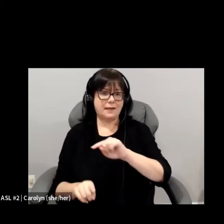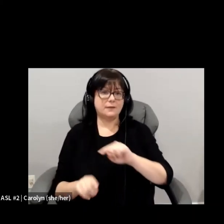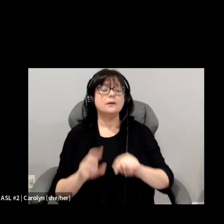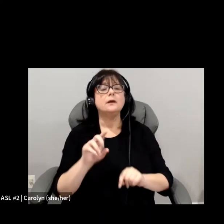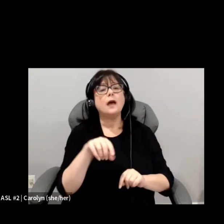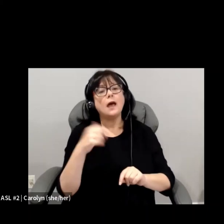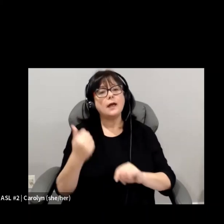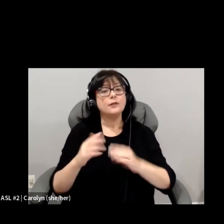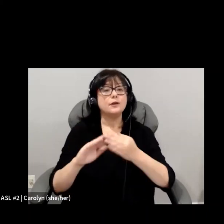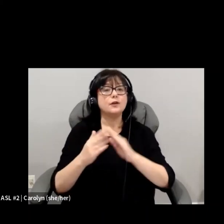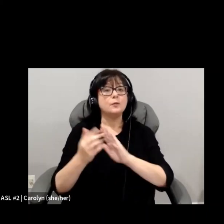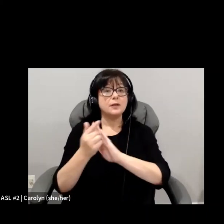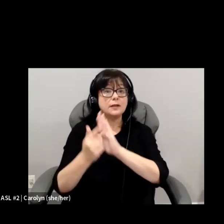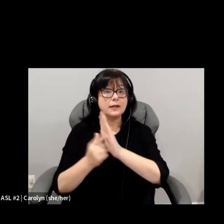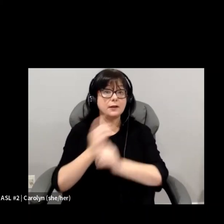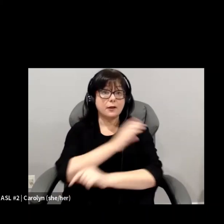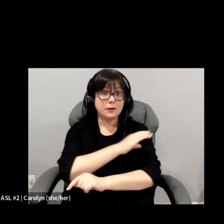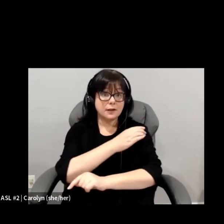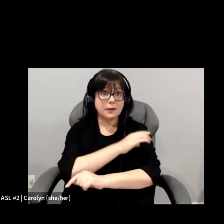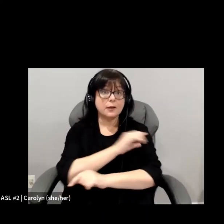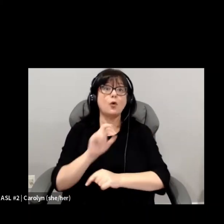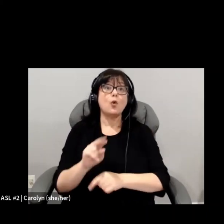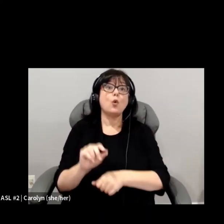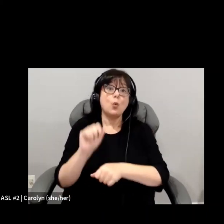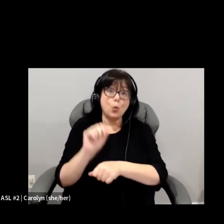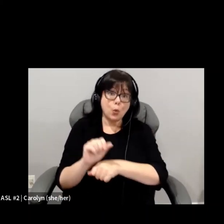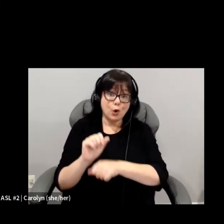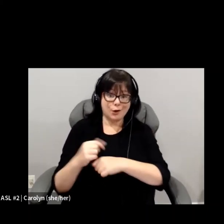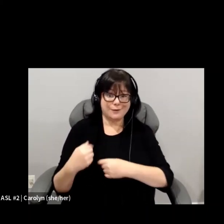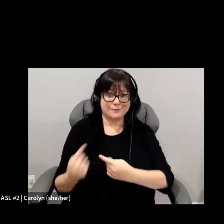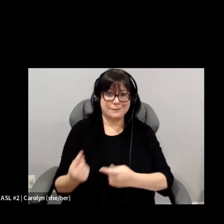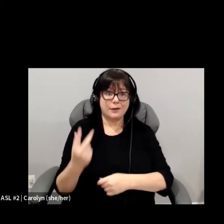BY ANOTHER COMMUNITY LEGAL CLINIC DURING THE LAST THREE YEARS.